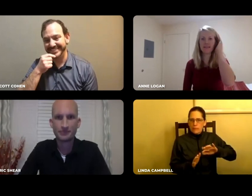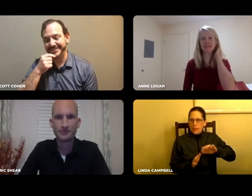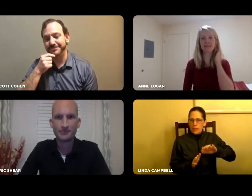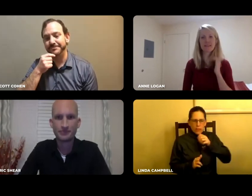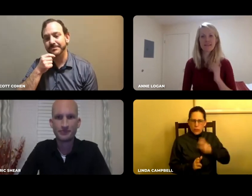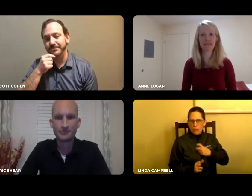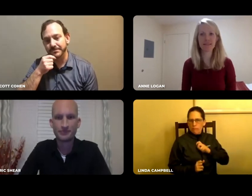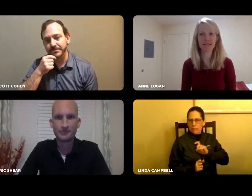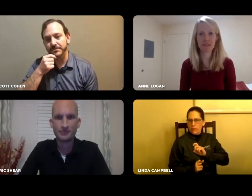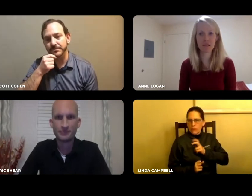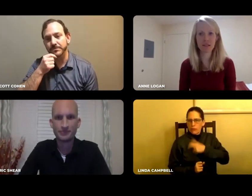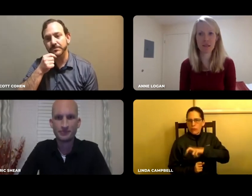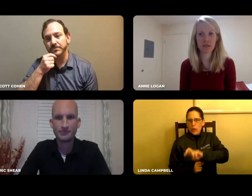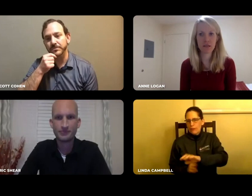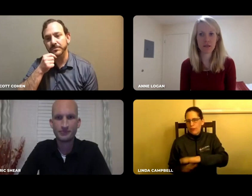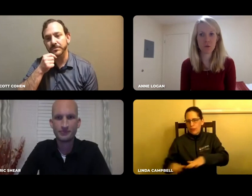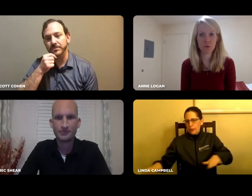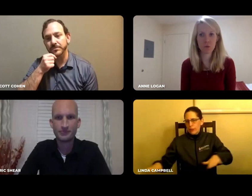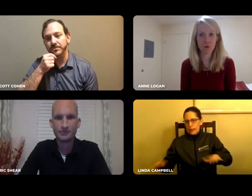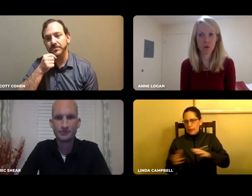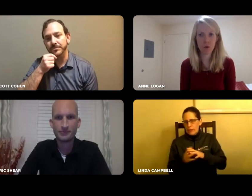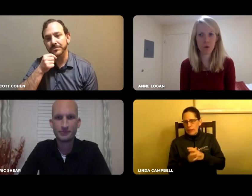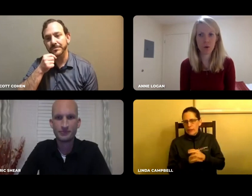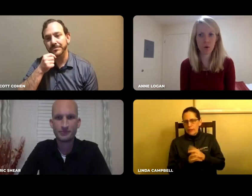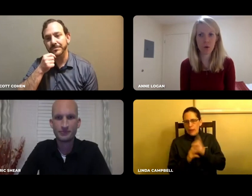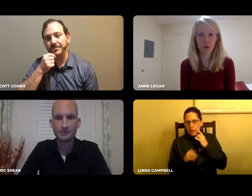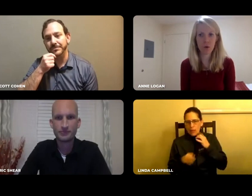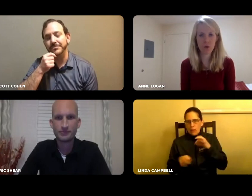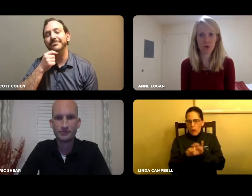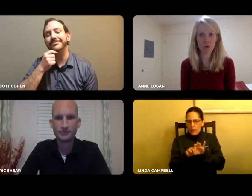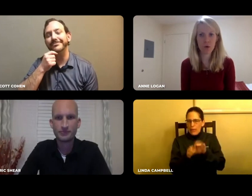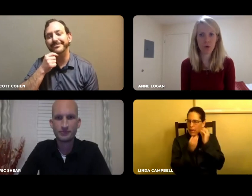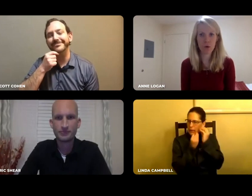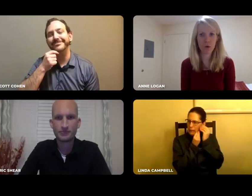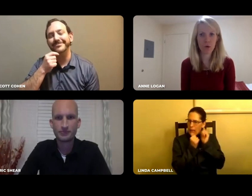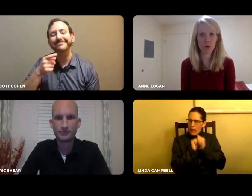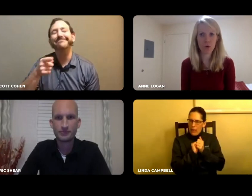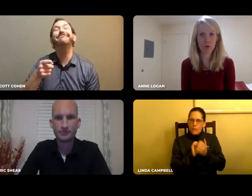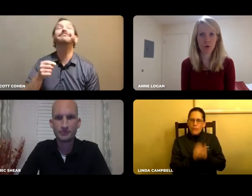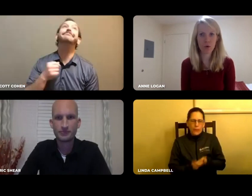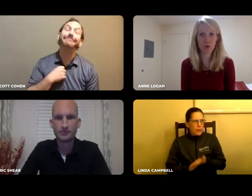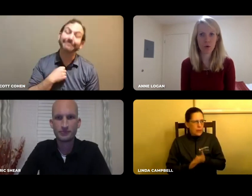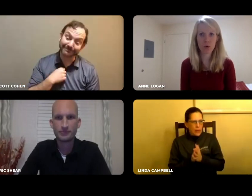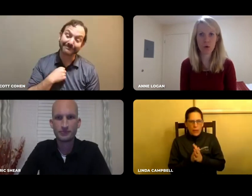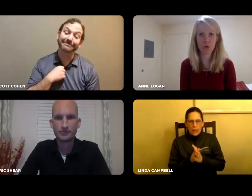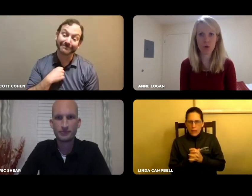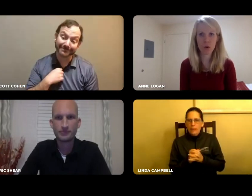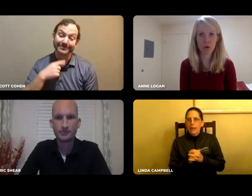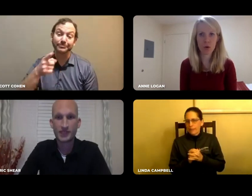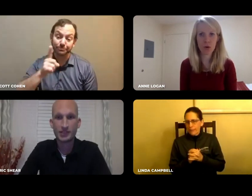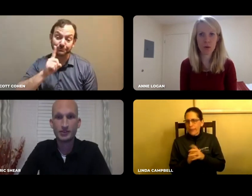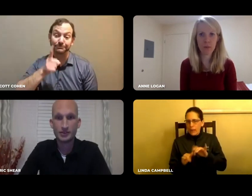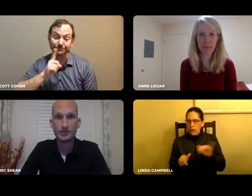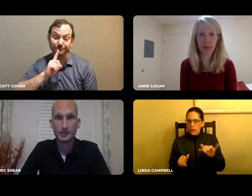Don't transfer that on to your students.